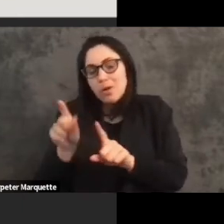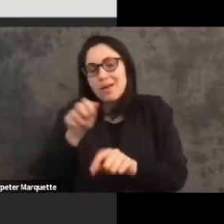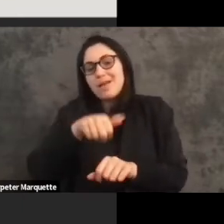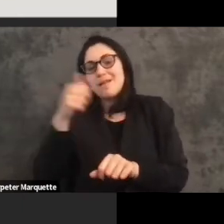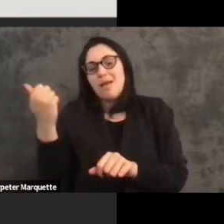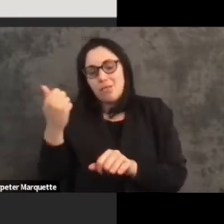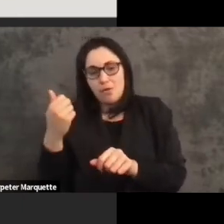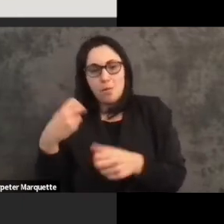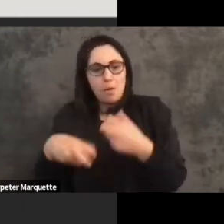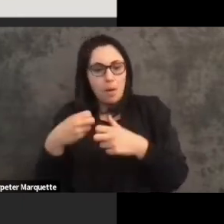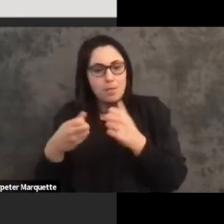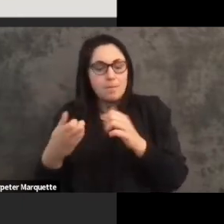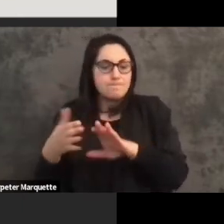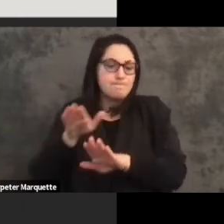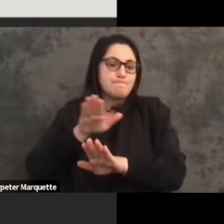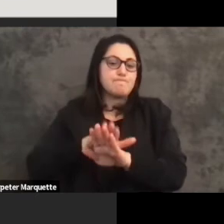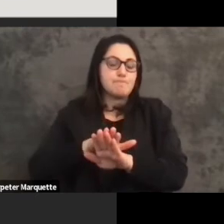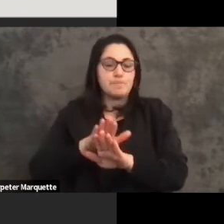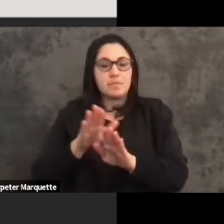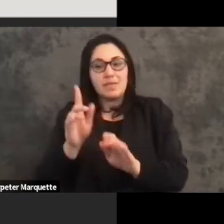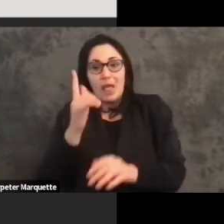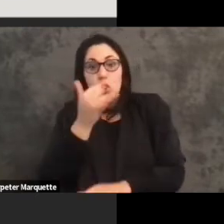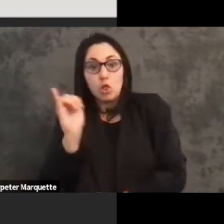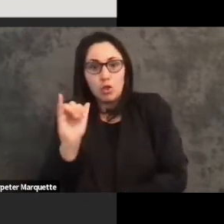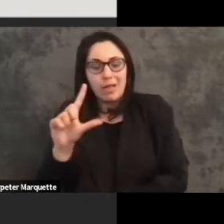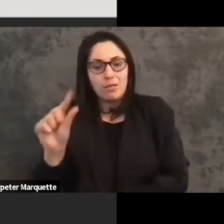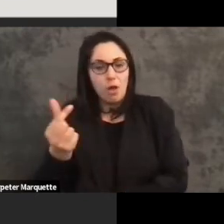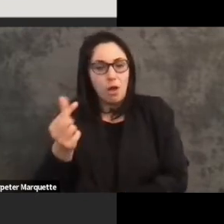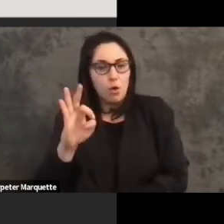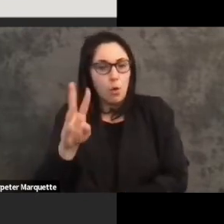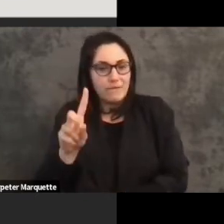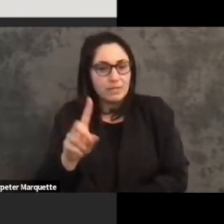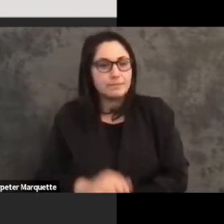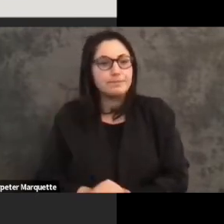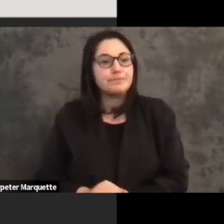a doctor or nurse to get assessed. It could be Long COVID But it's also important to make